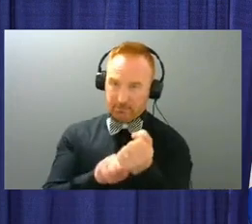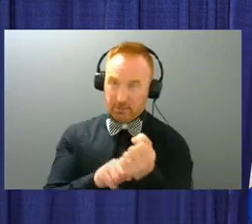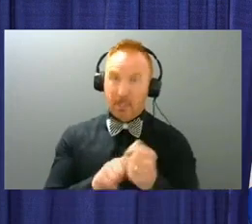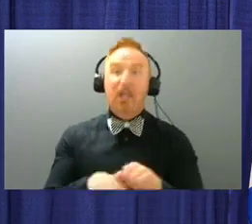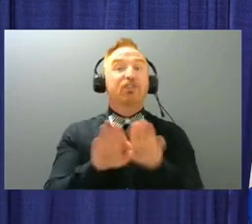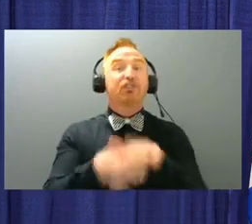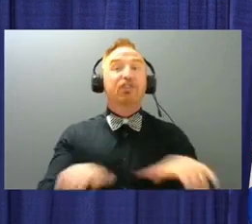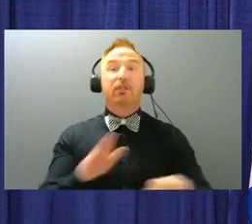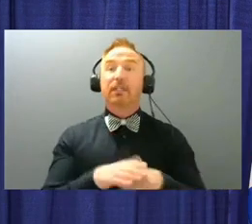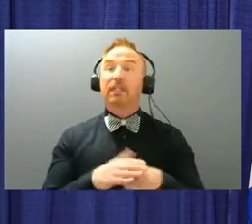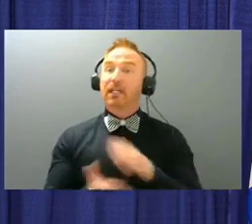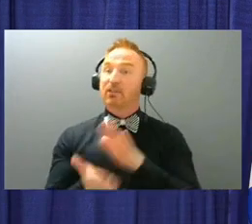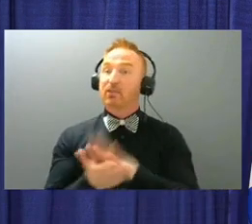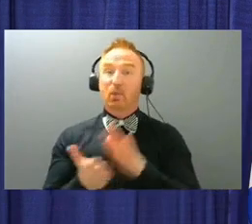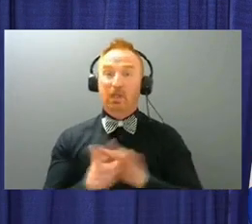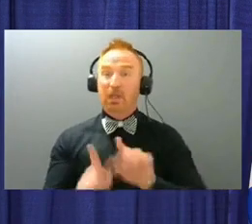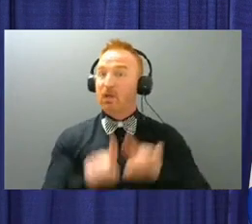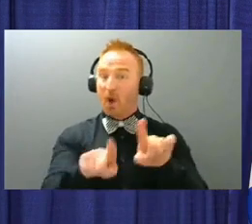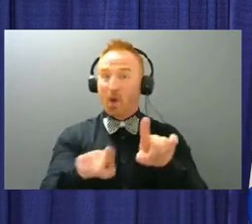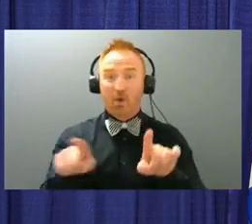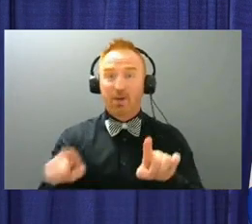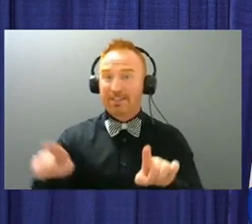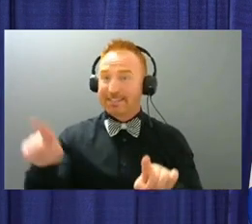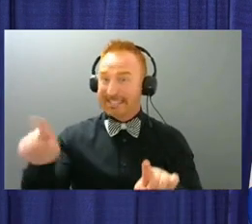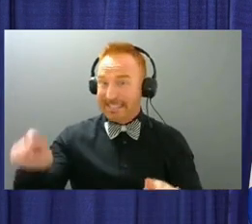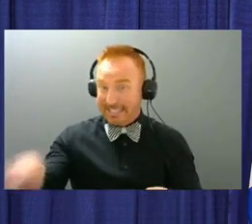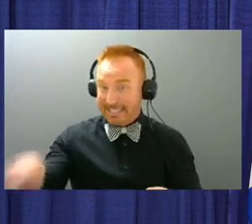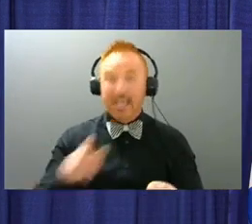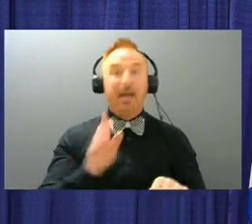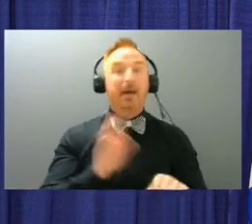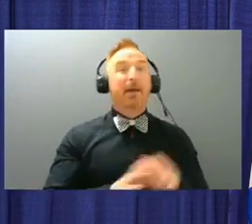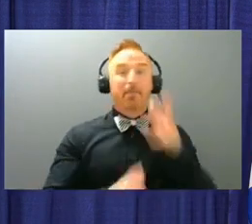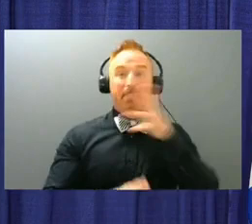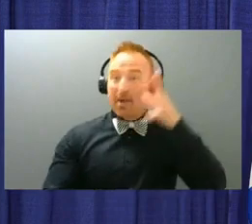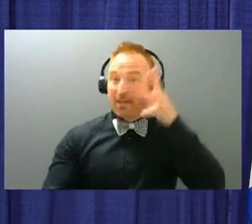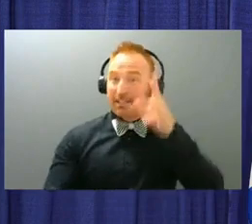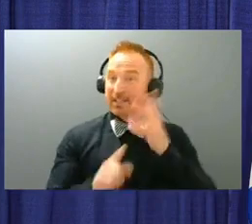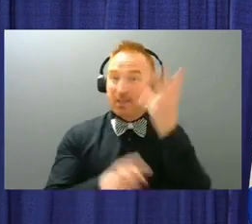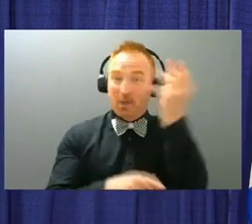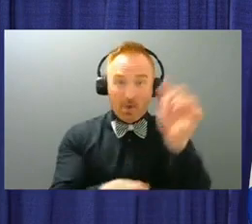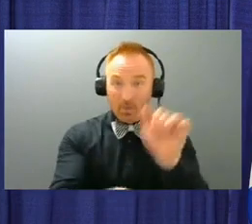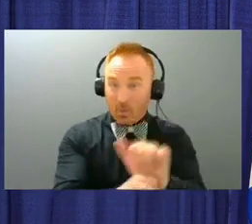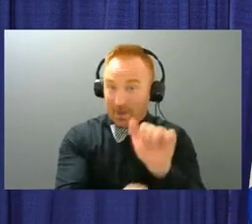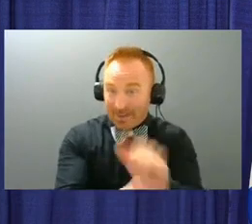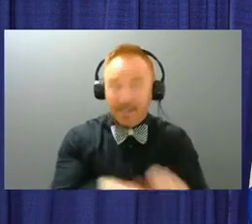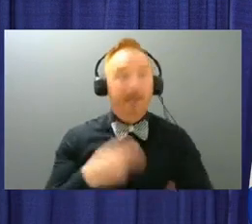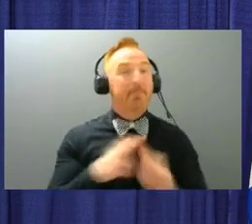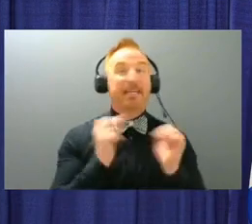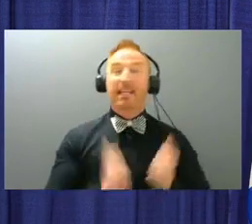Children need to go to school, parents need to go to work, life needs to go on.